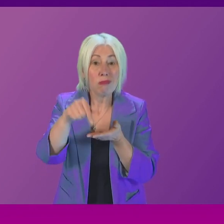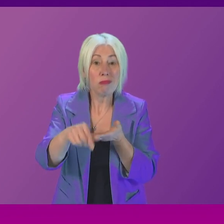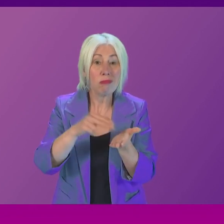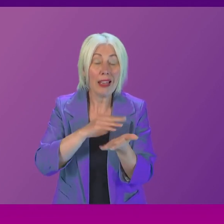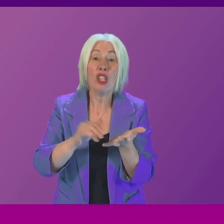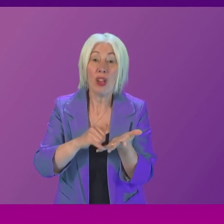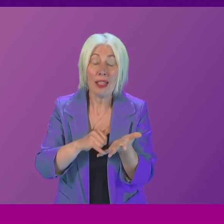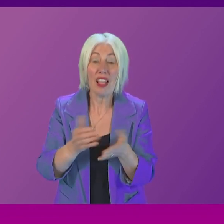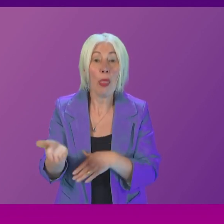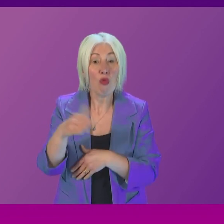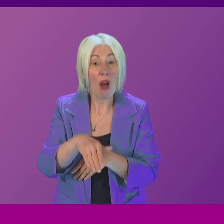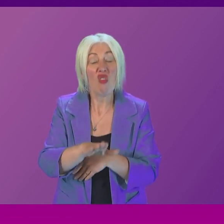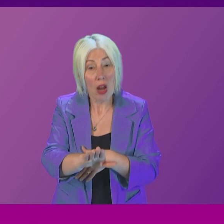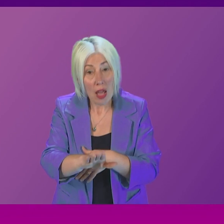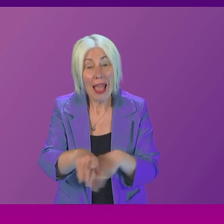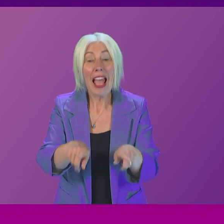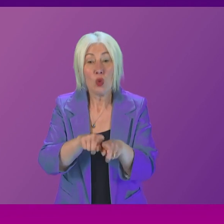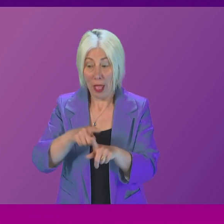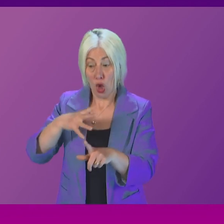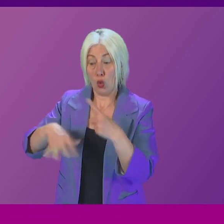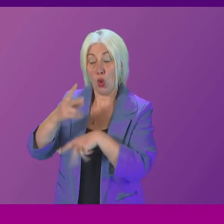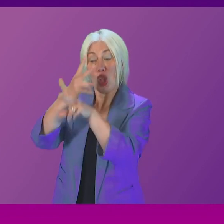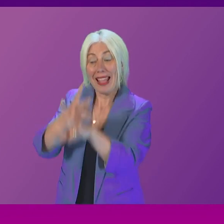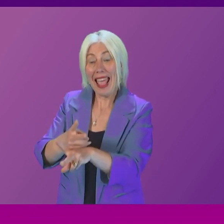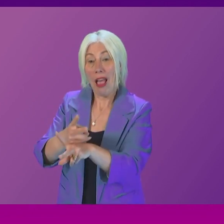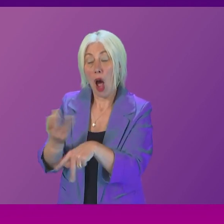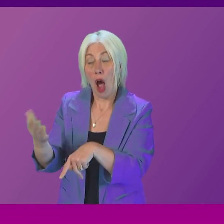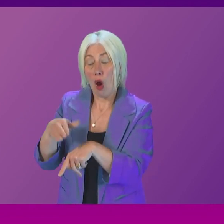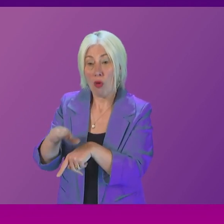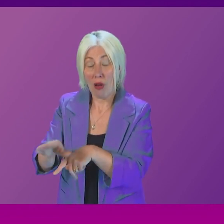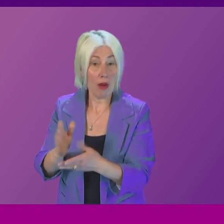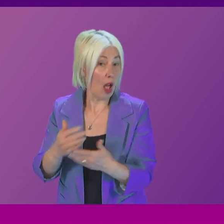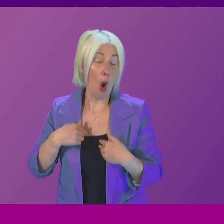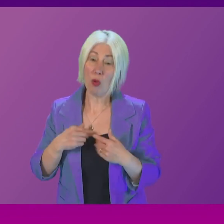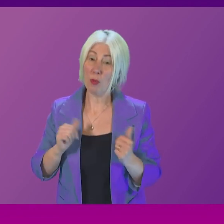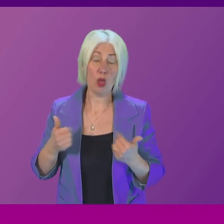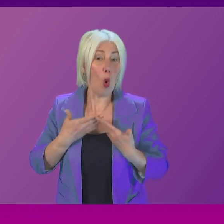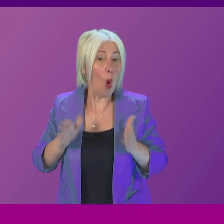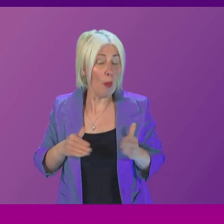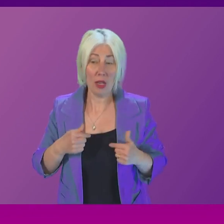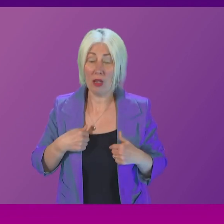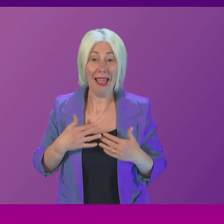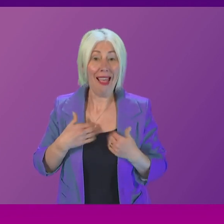in our NHS recovery and, indeed, our social care recovery. However, I have always been up front, when I was the health secretary and in my current